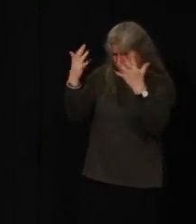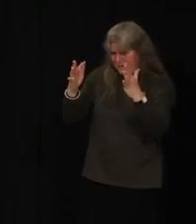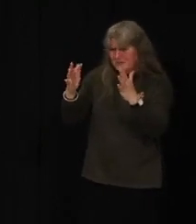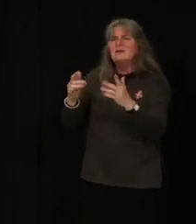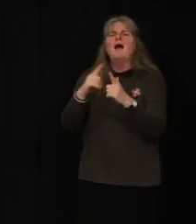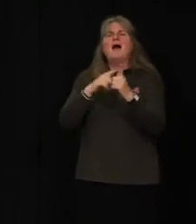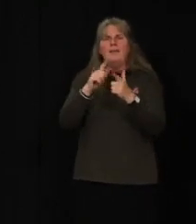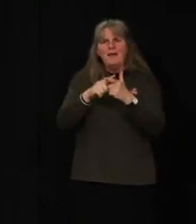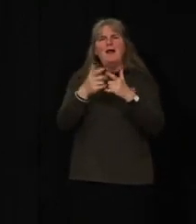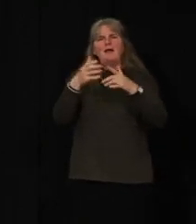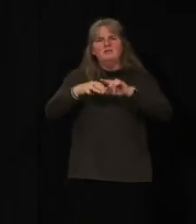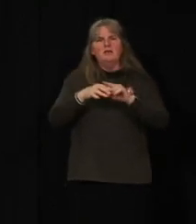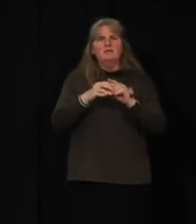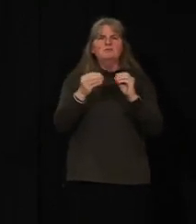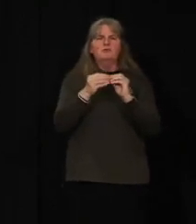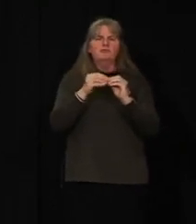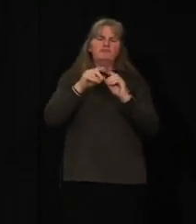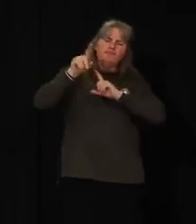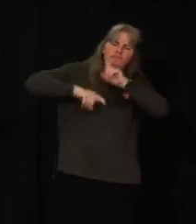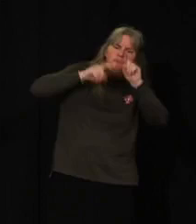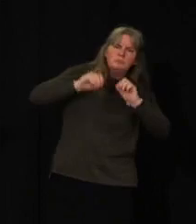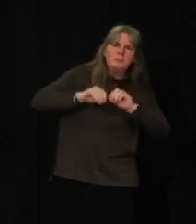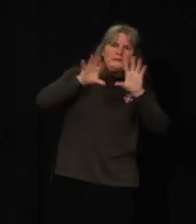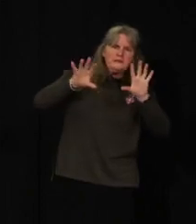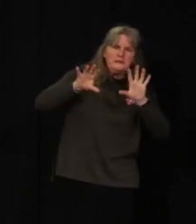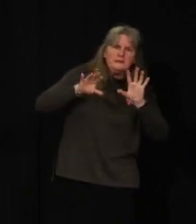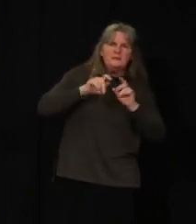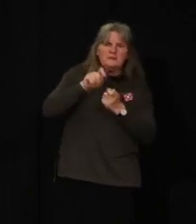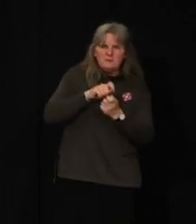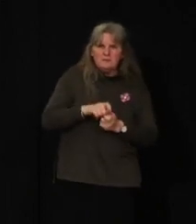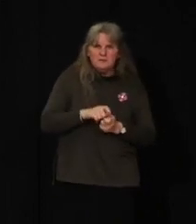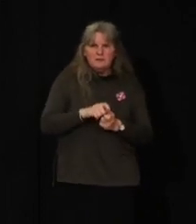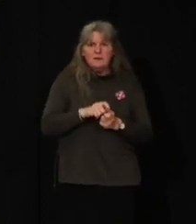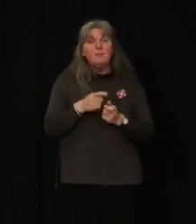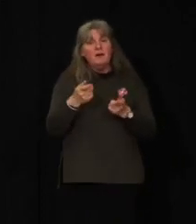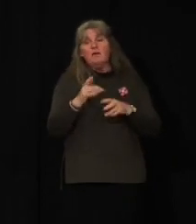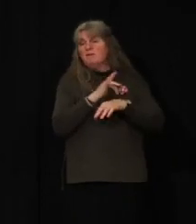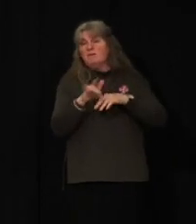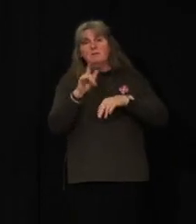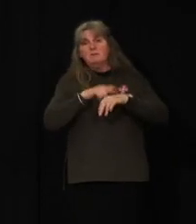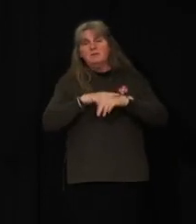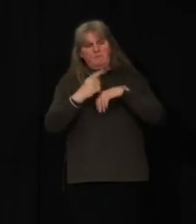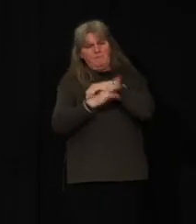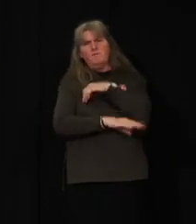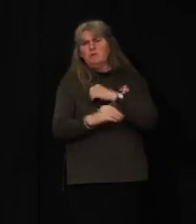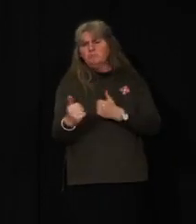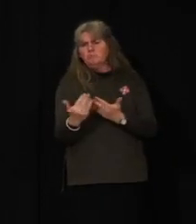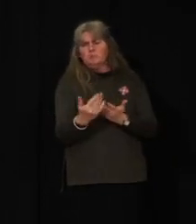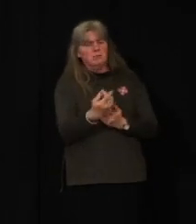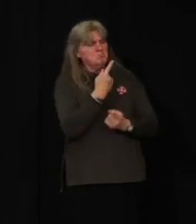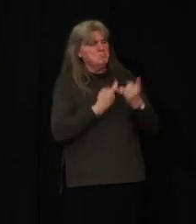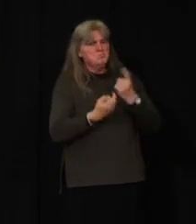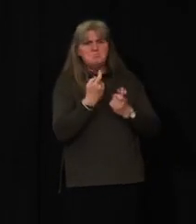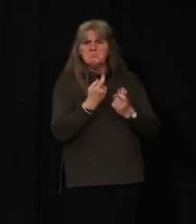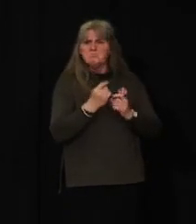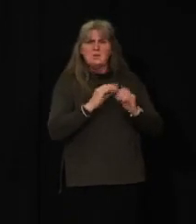opportunity for the opposition to critique every dollar spent for COVID and it will happen in the fall.